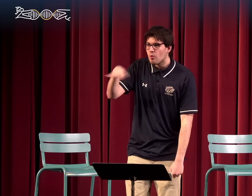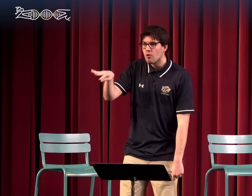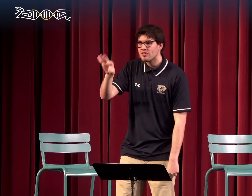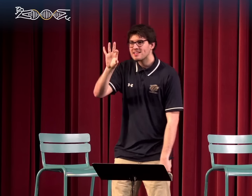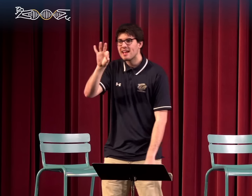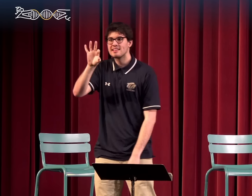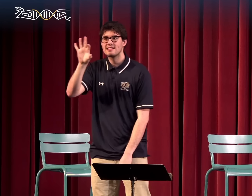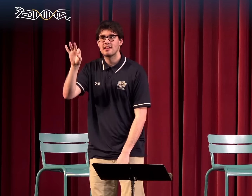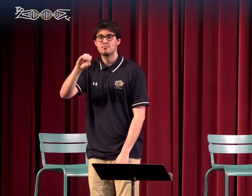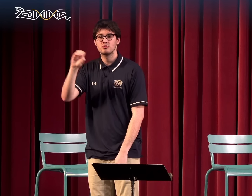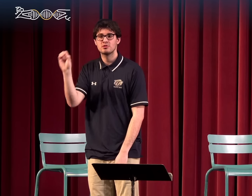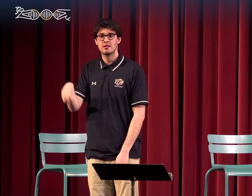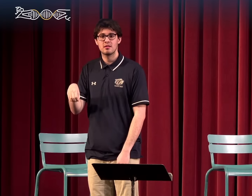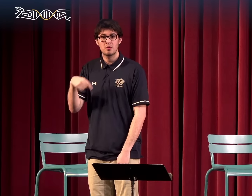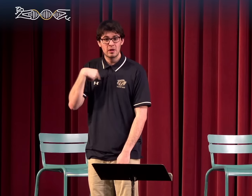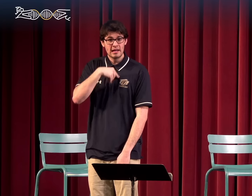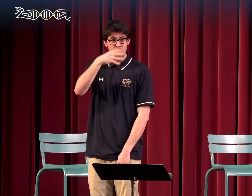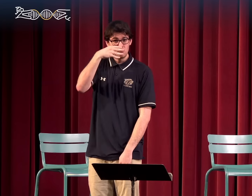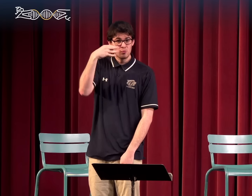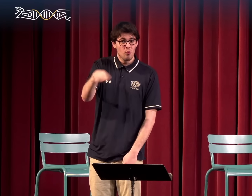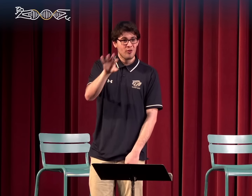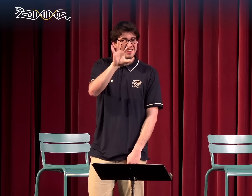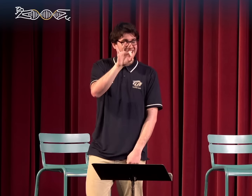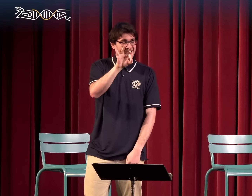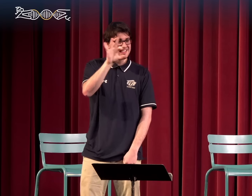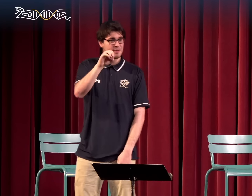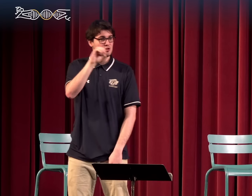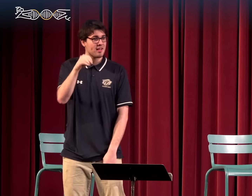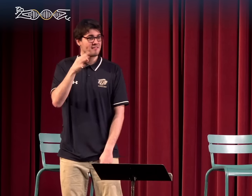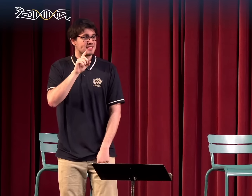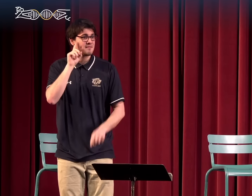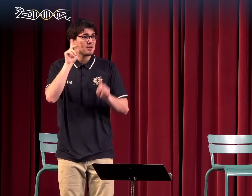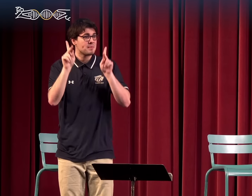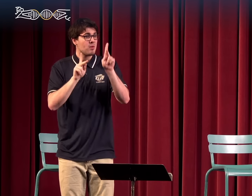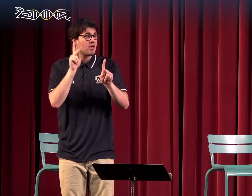Will they embrace deafness when 99% of us are ignored?